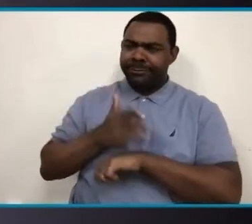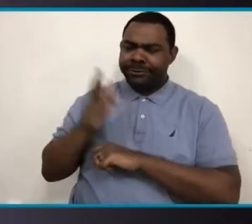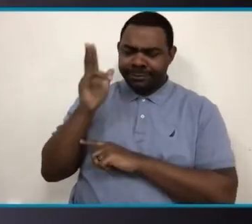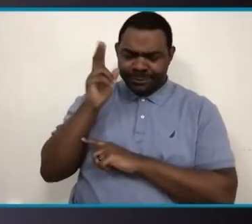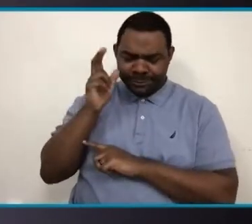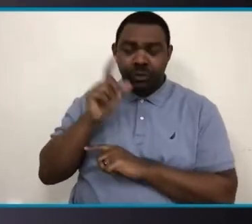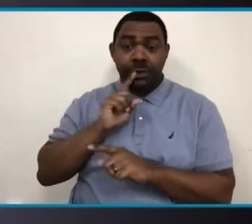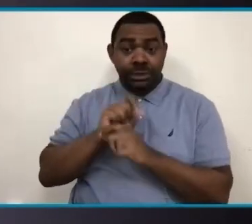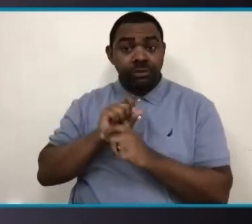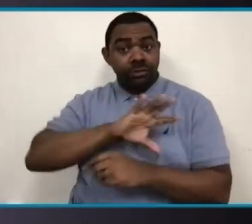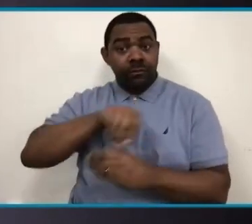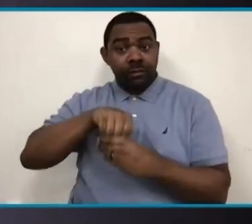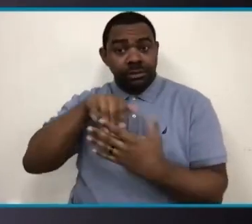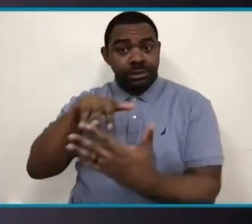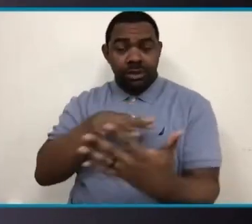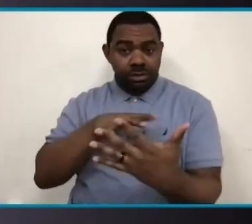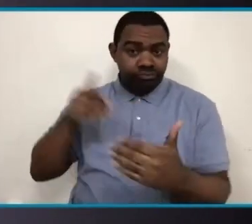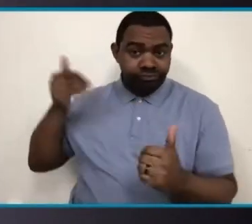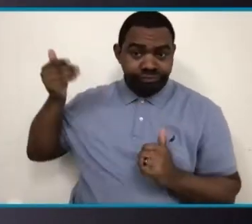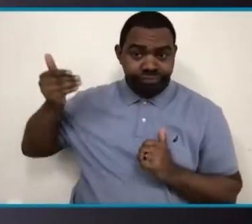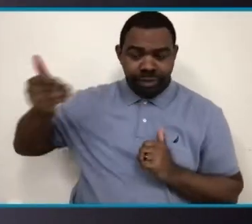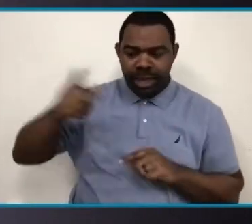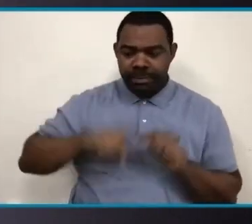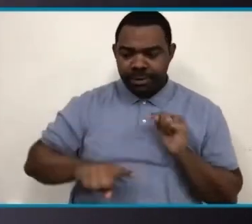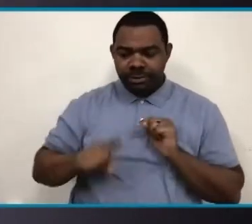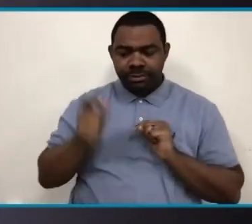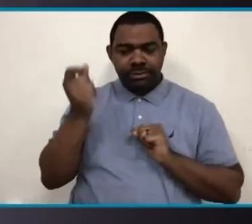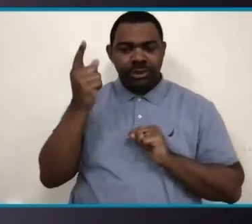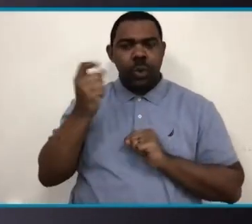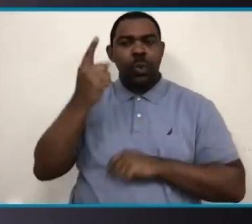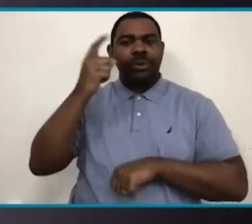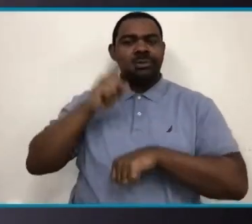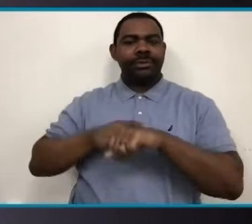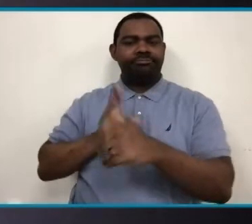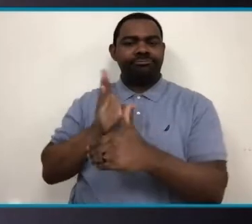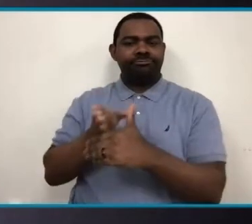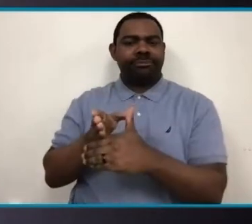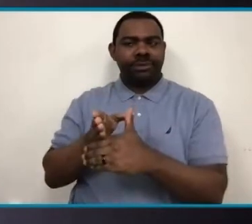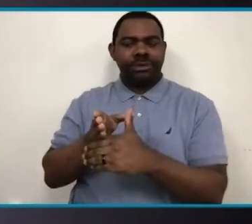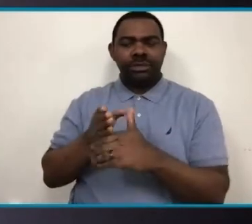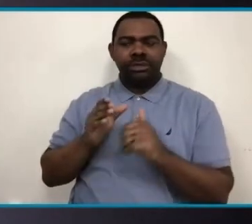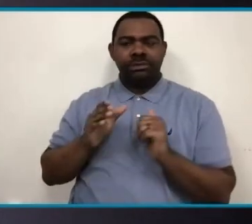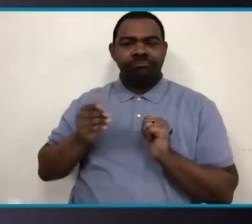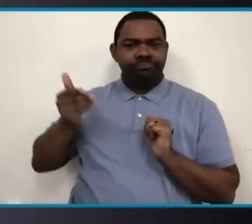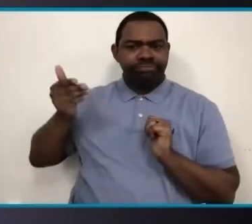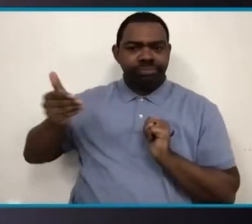it's a one-time intervention frequently with no music therapist involvement and often for